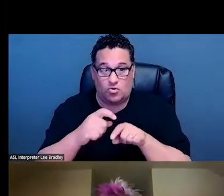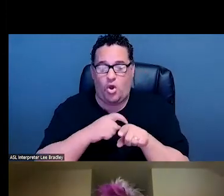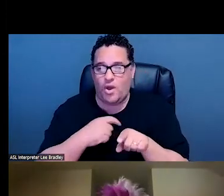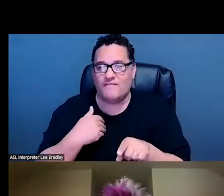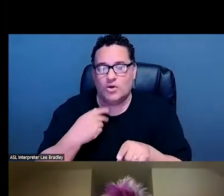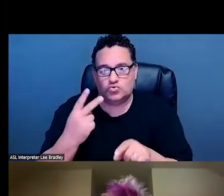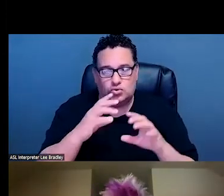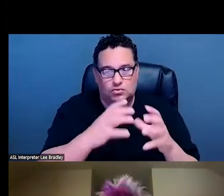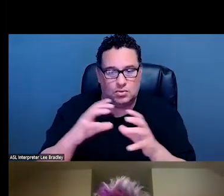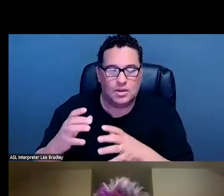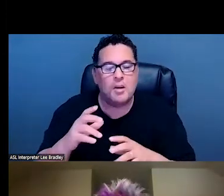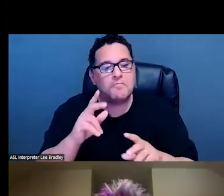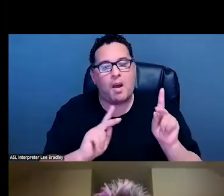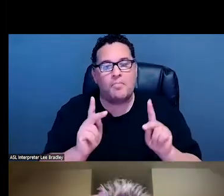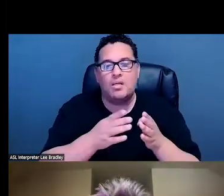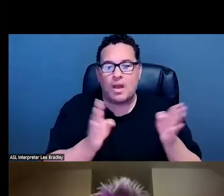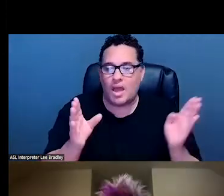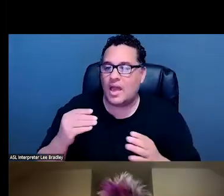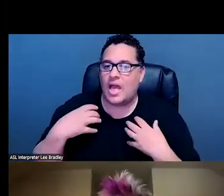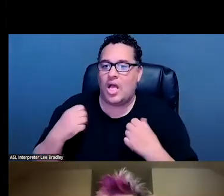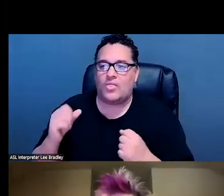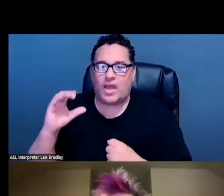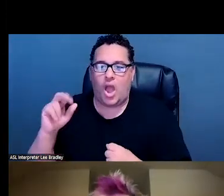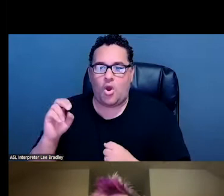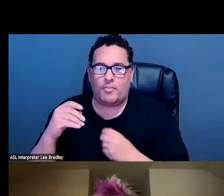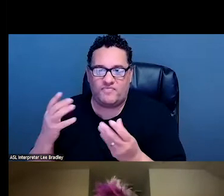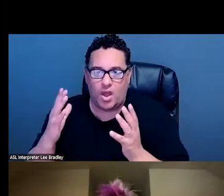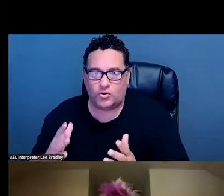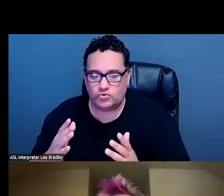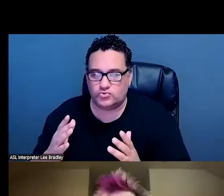AND HEALTH CARE PROVIDERS. SO, WHEN A CALL COMES IN, SPECIALISTS FIG KRERZ OUT WHAT TYPE OF CALL